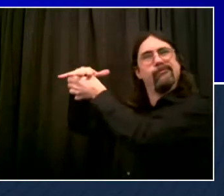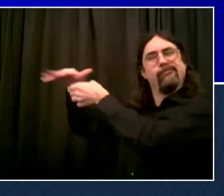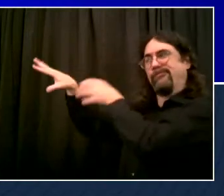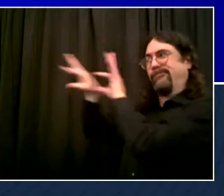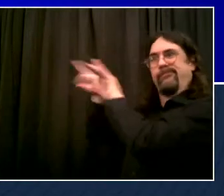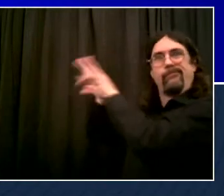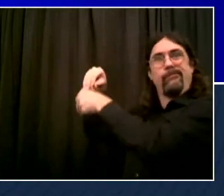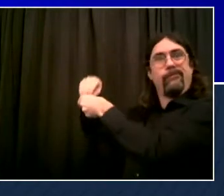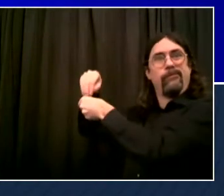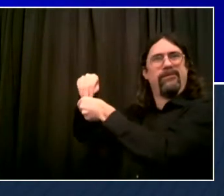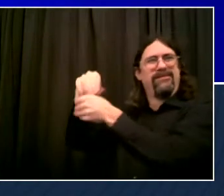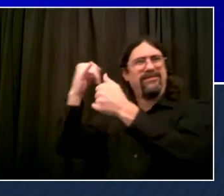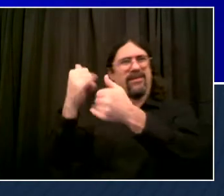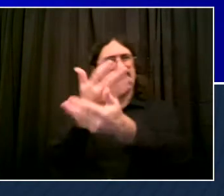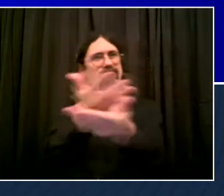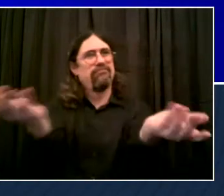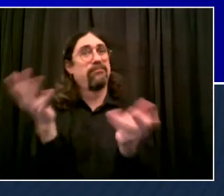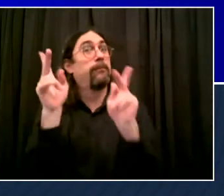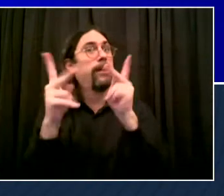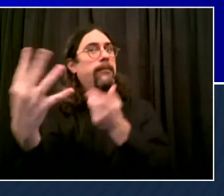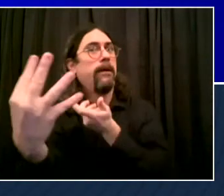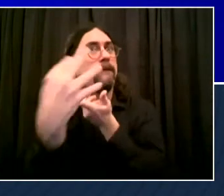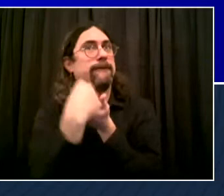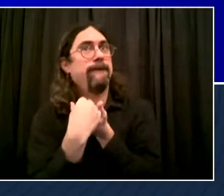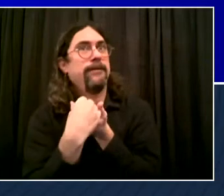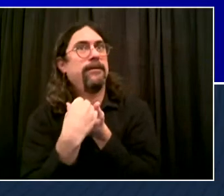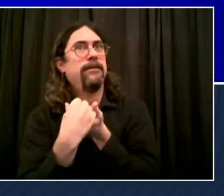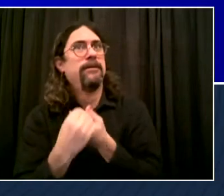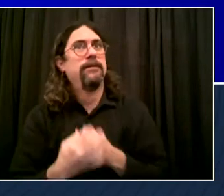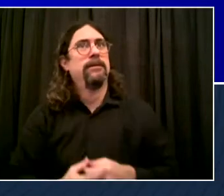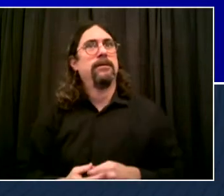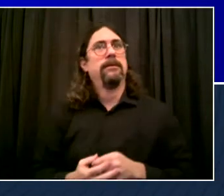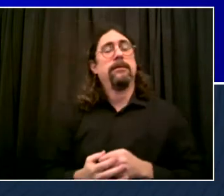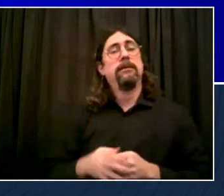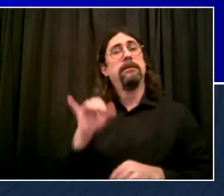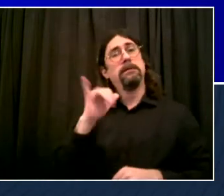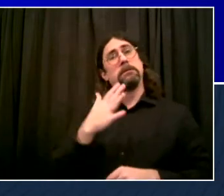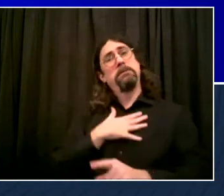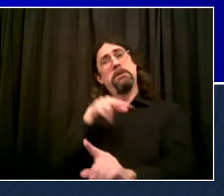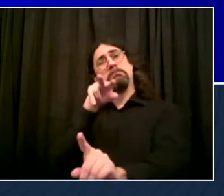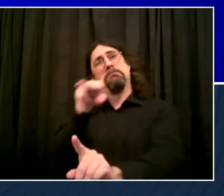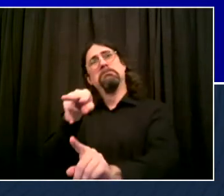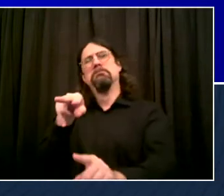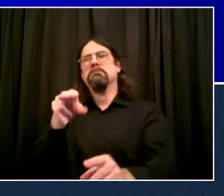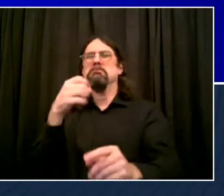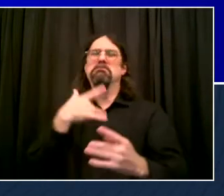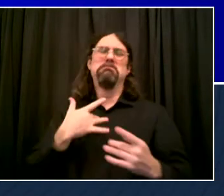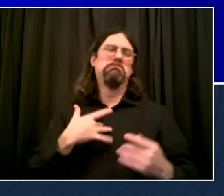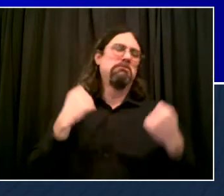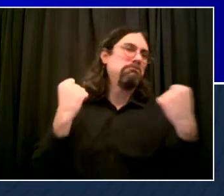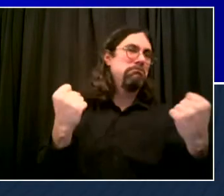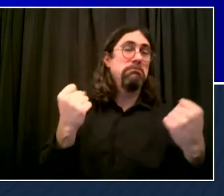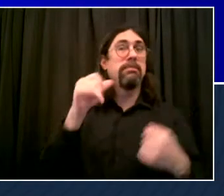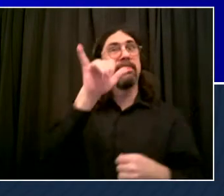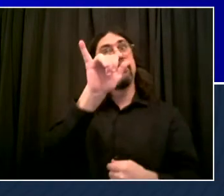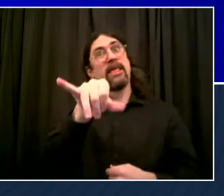WILL BE THE RIGHT LEADER? THAT IS GOING